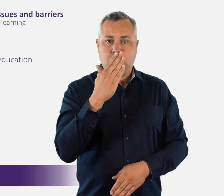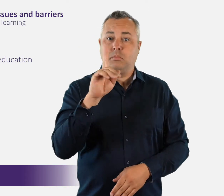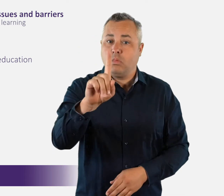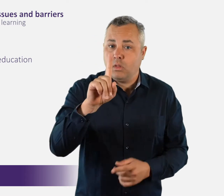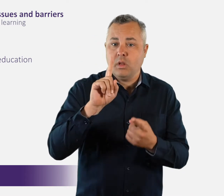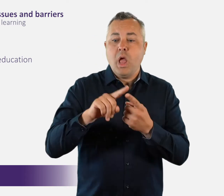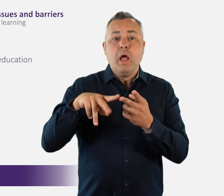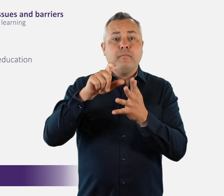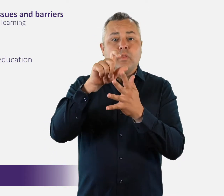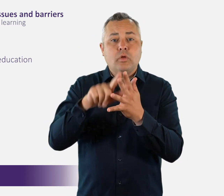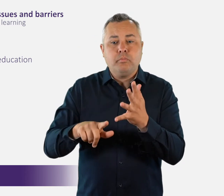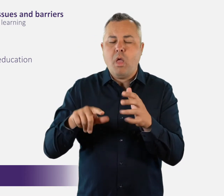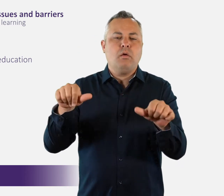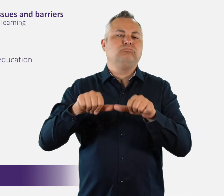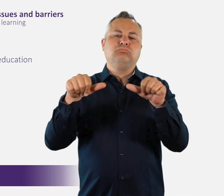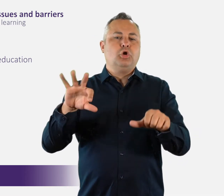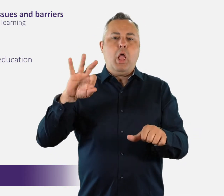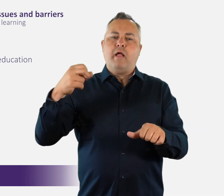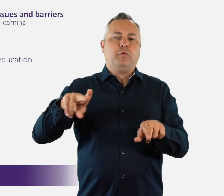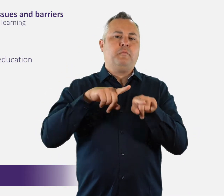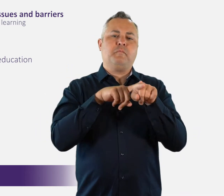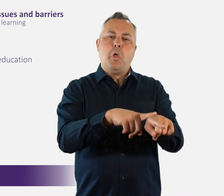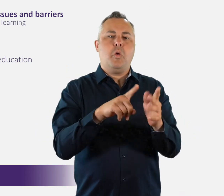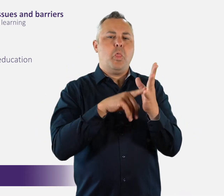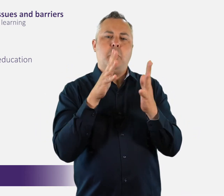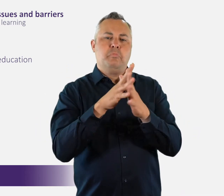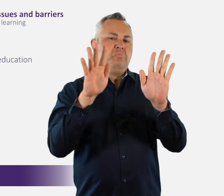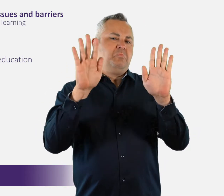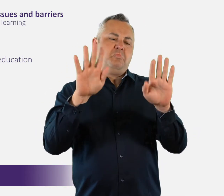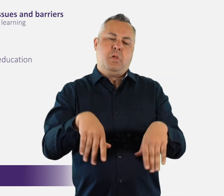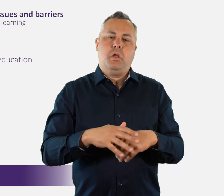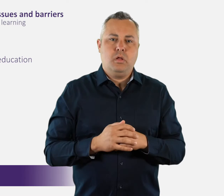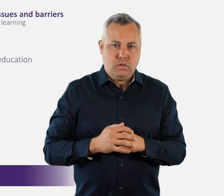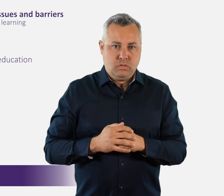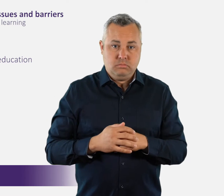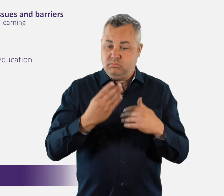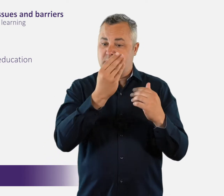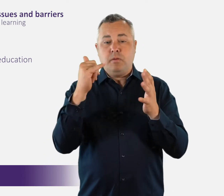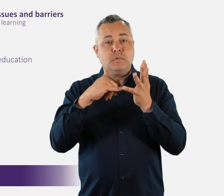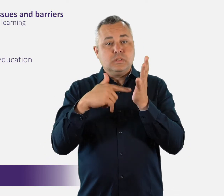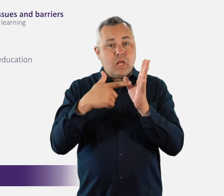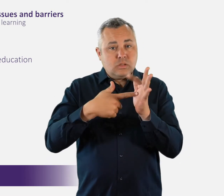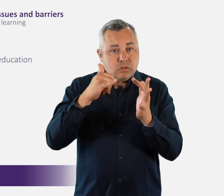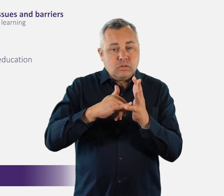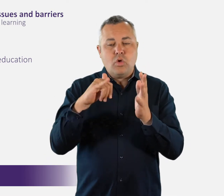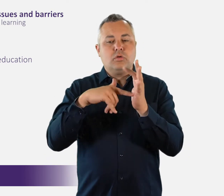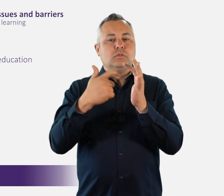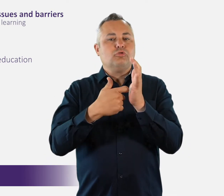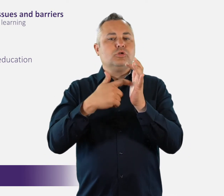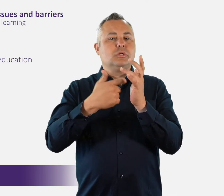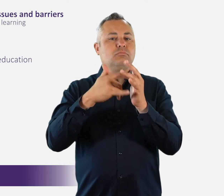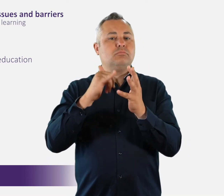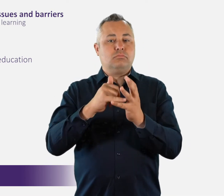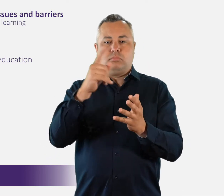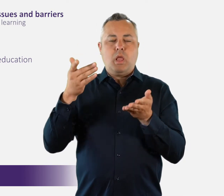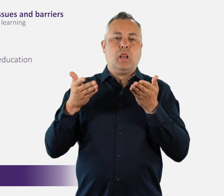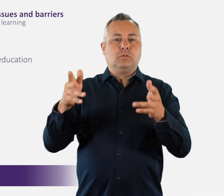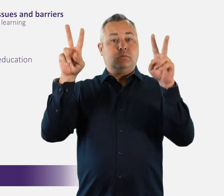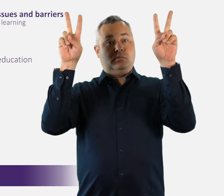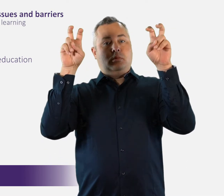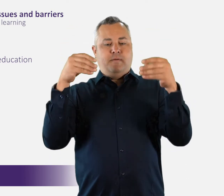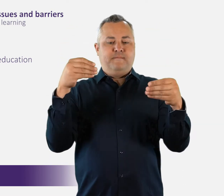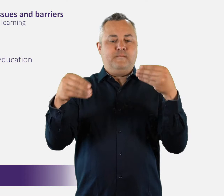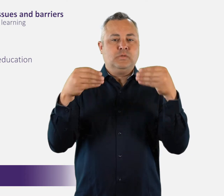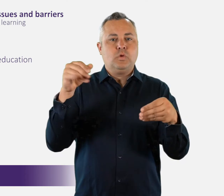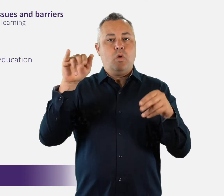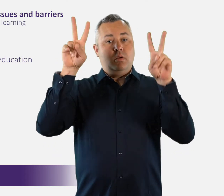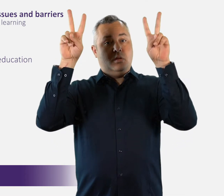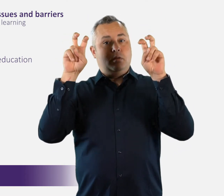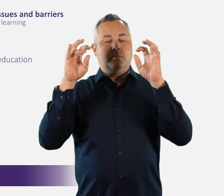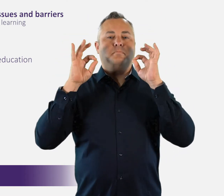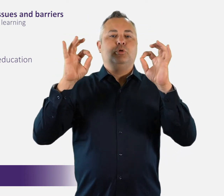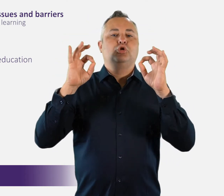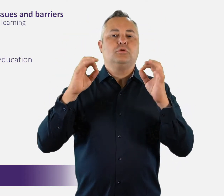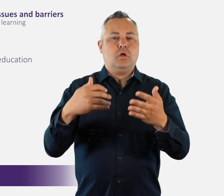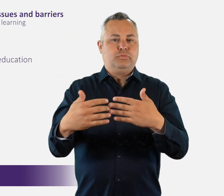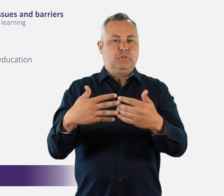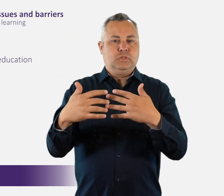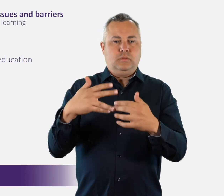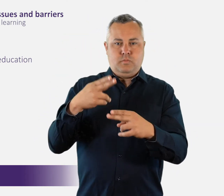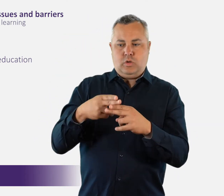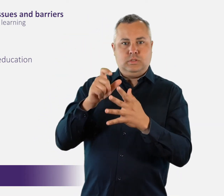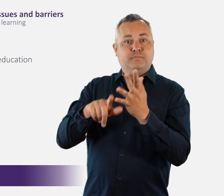and some States and Territories allow for ‘flexible’ or ‘special’ arrangements for students.